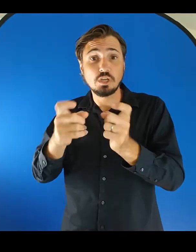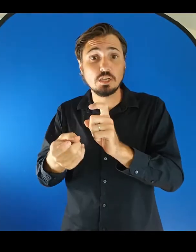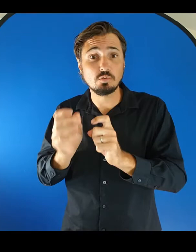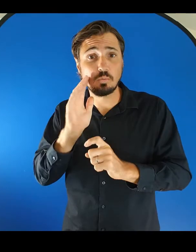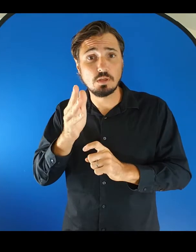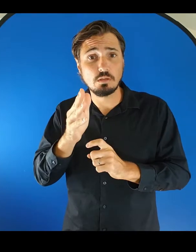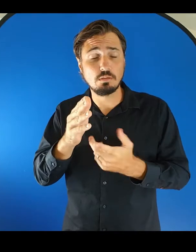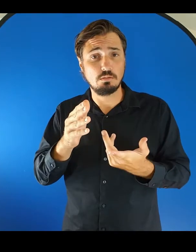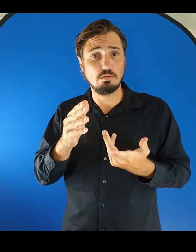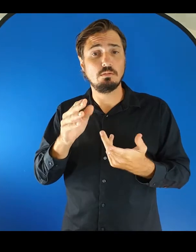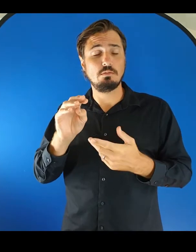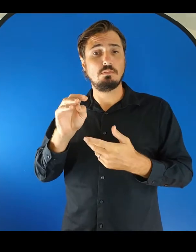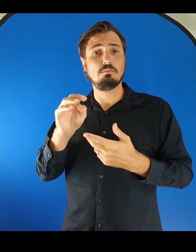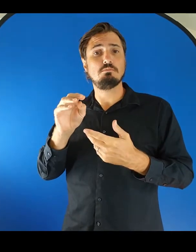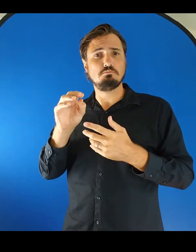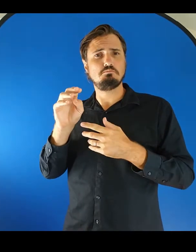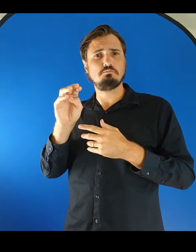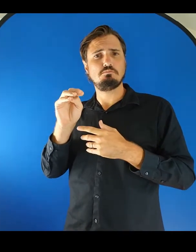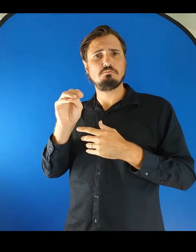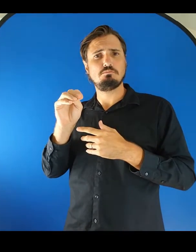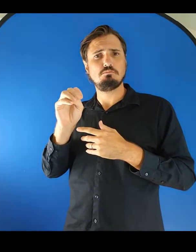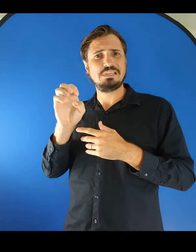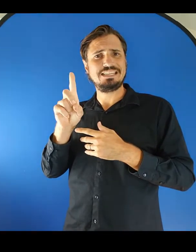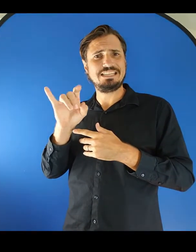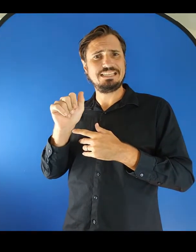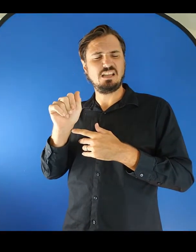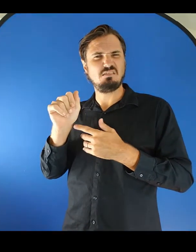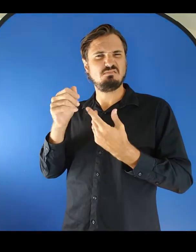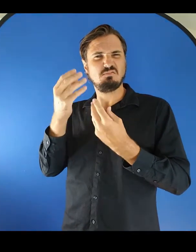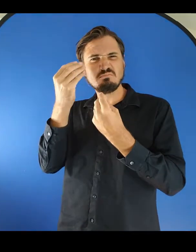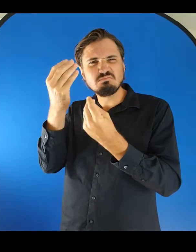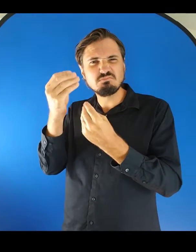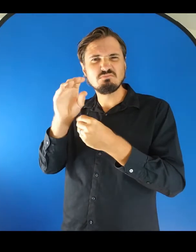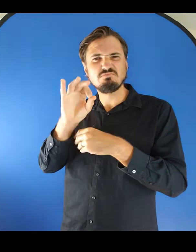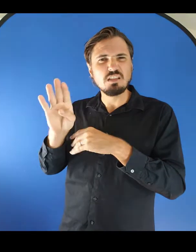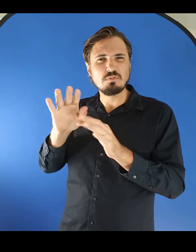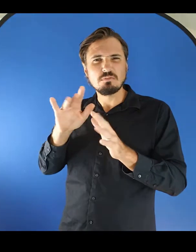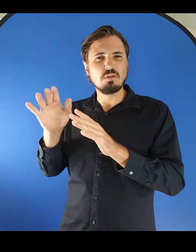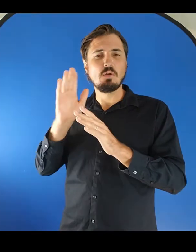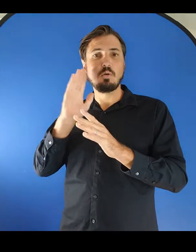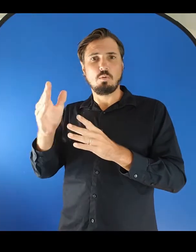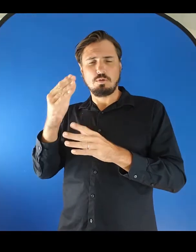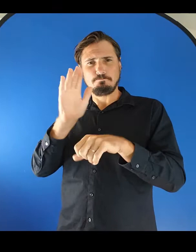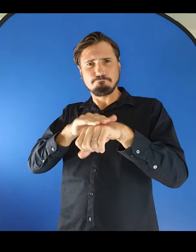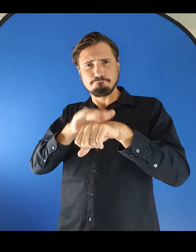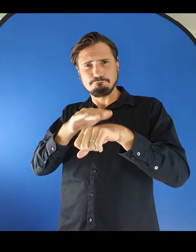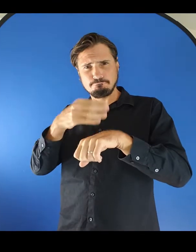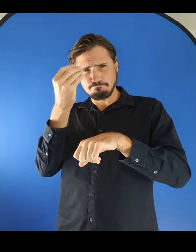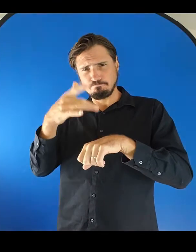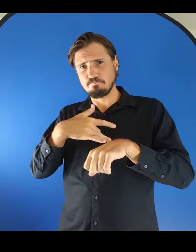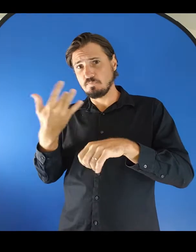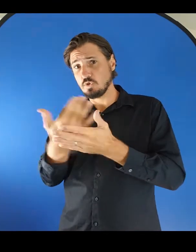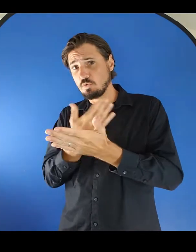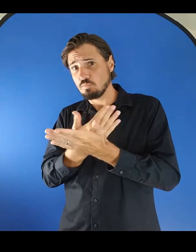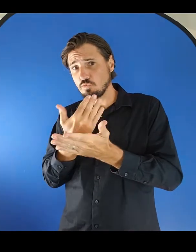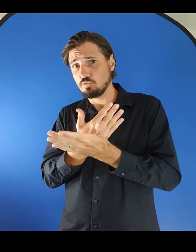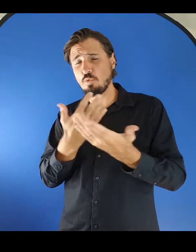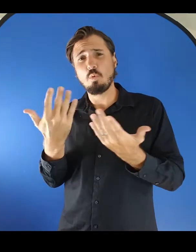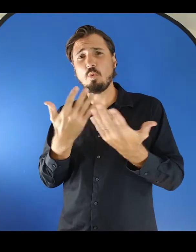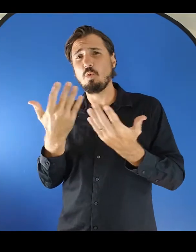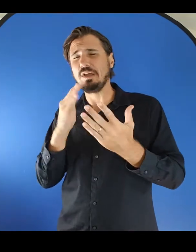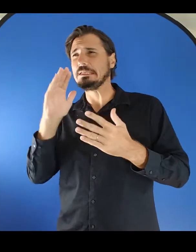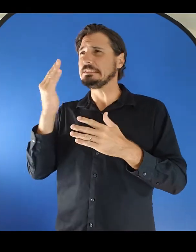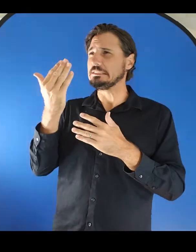and will announce when and where we open shelters as the situation develops, and will provide other guidance.